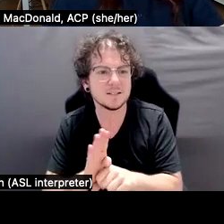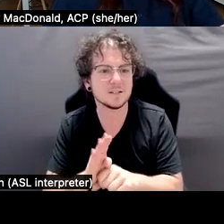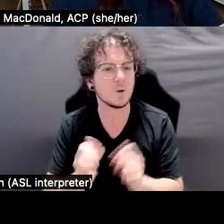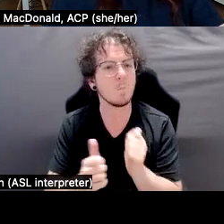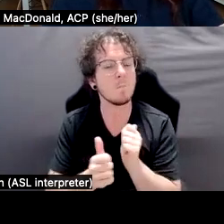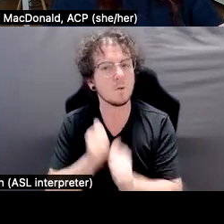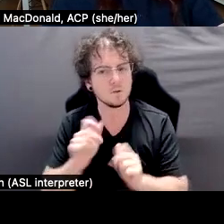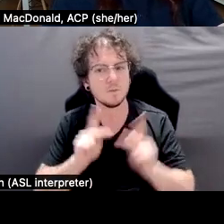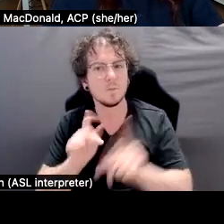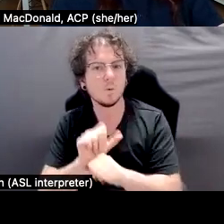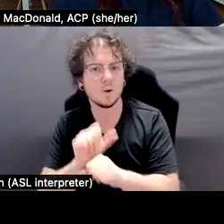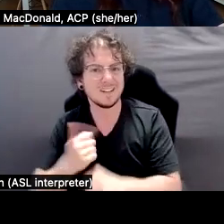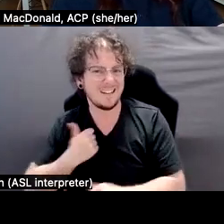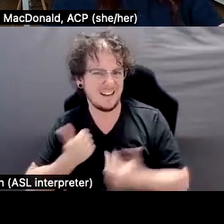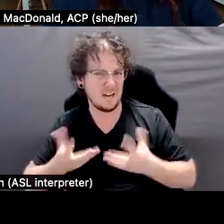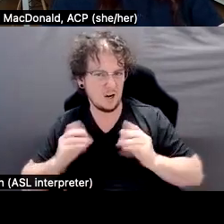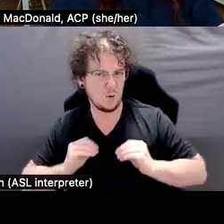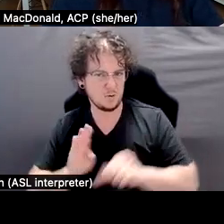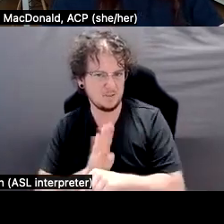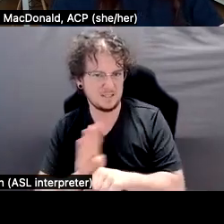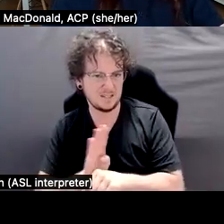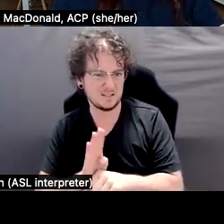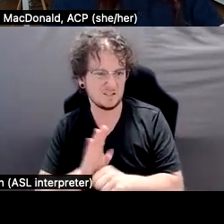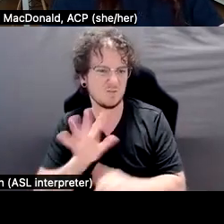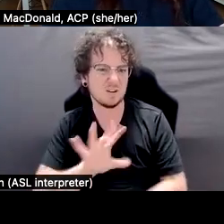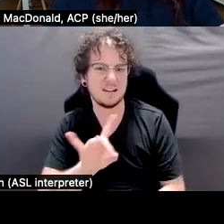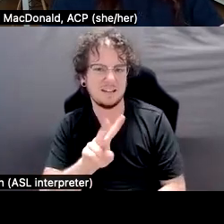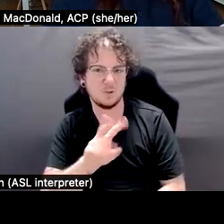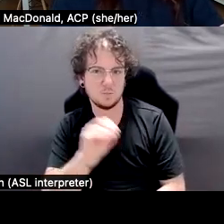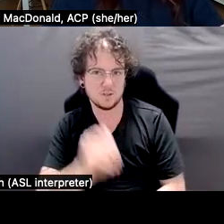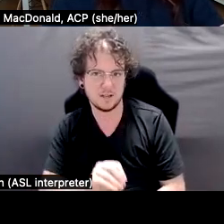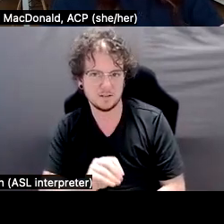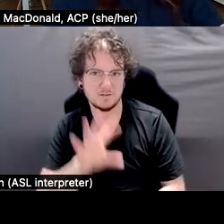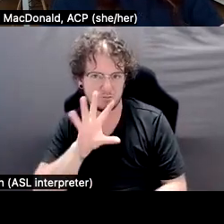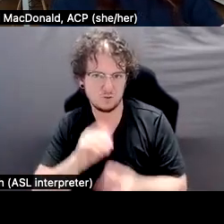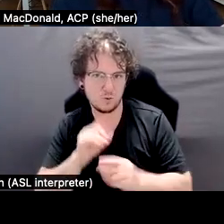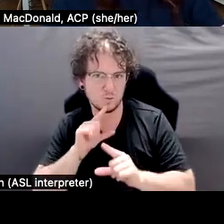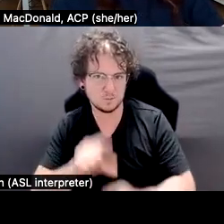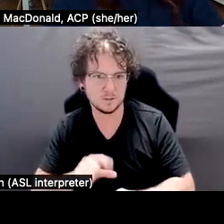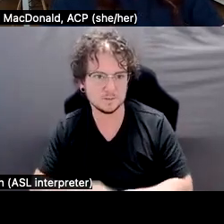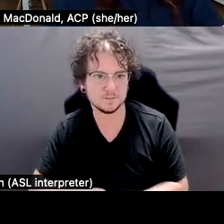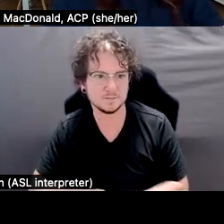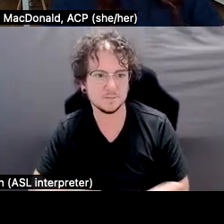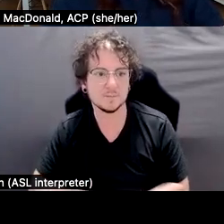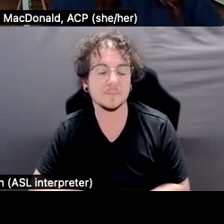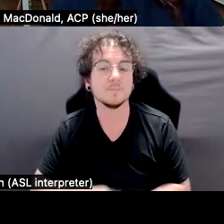so about 82% of the total. However, it's really important to note that that number definitely